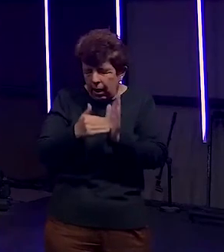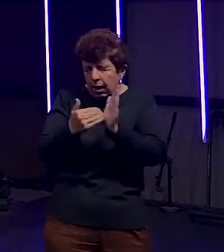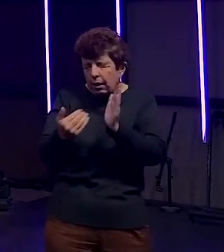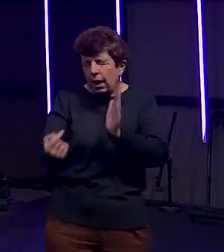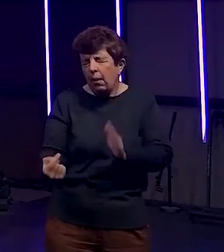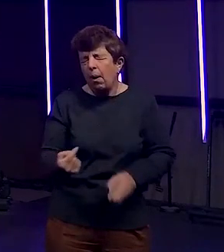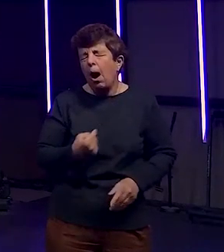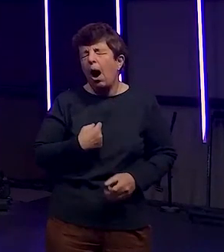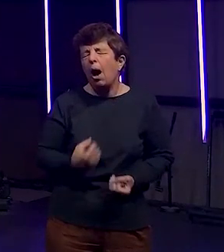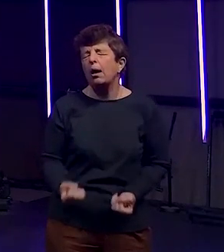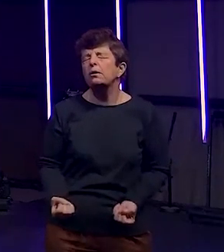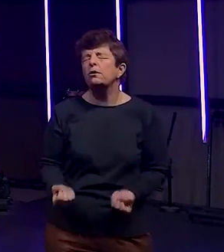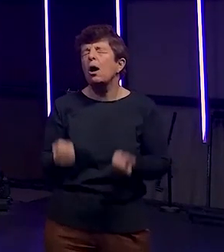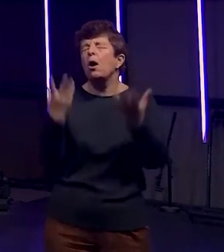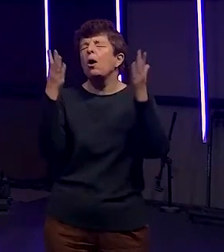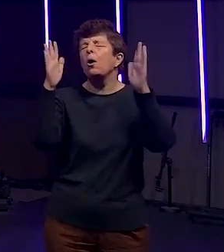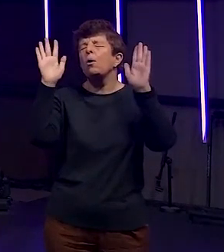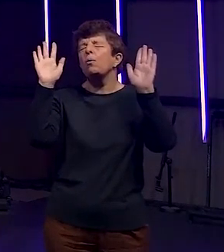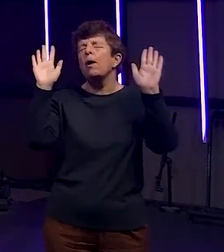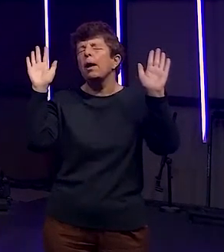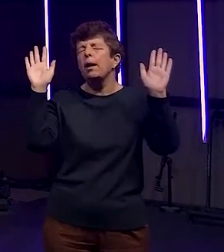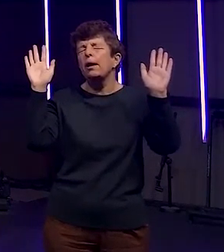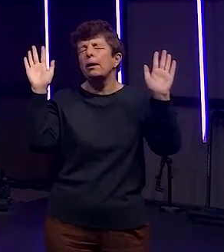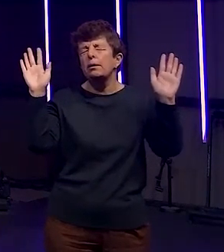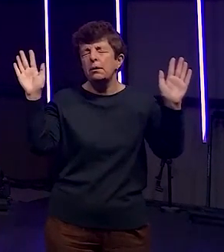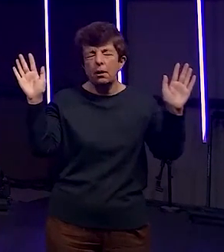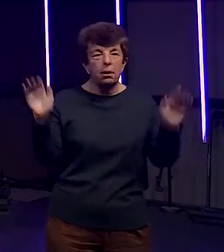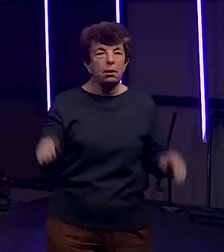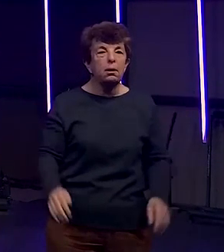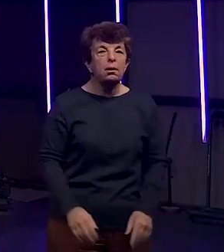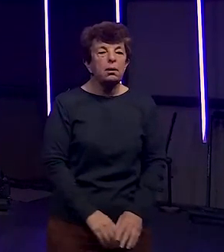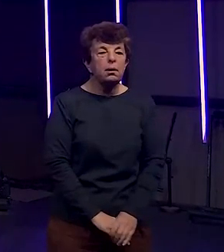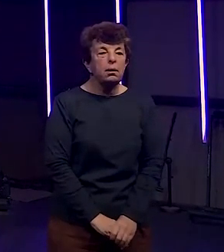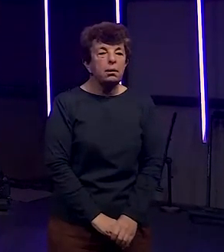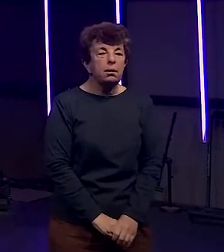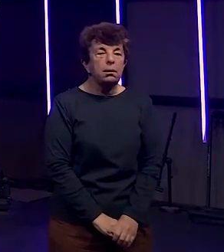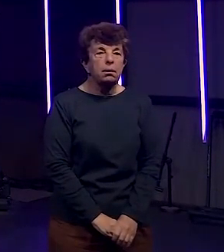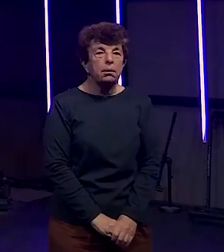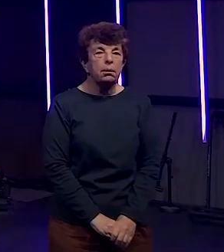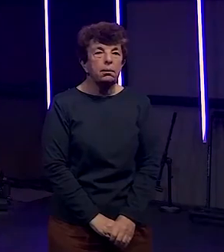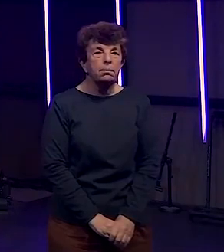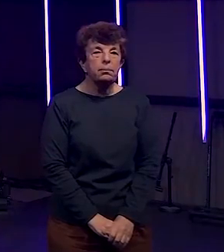Now I surrender